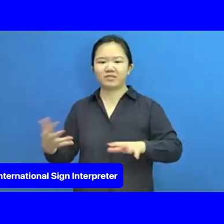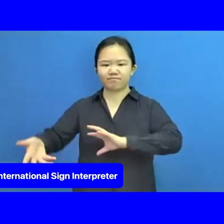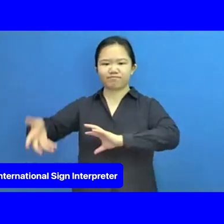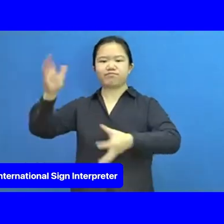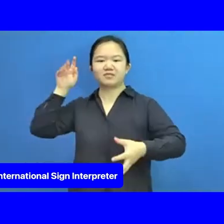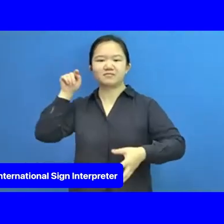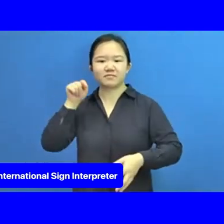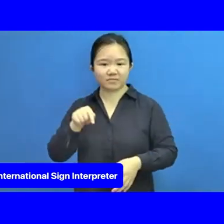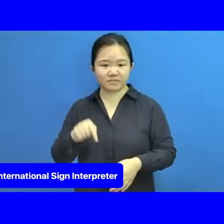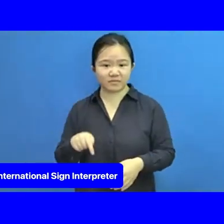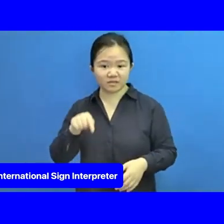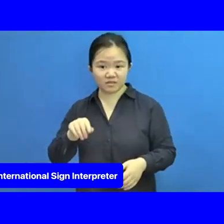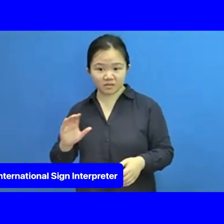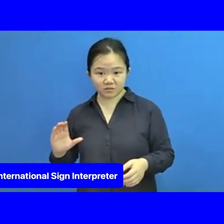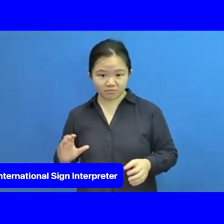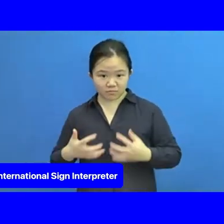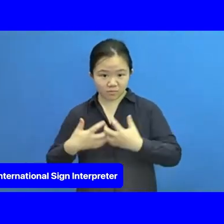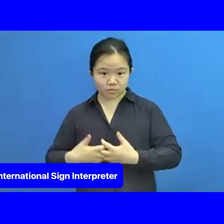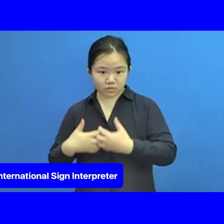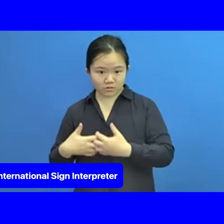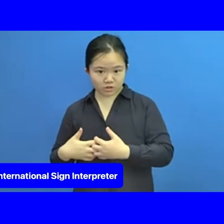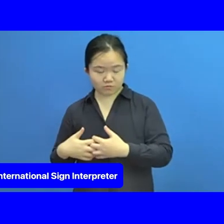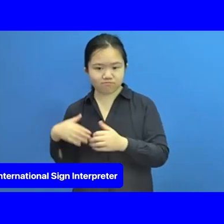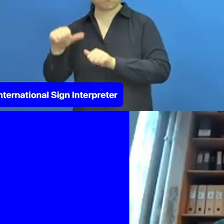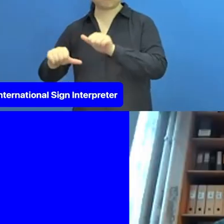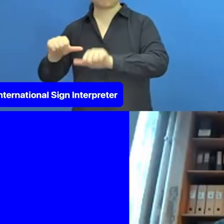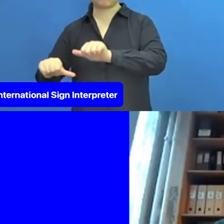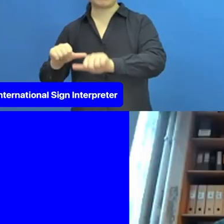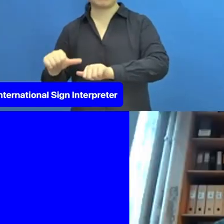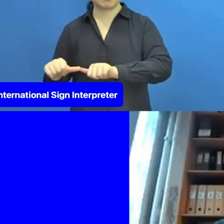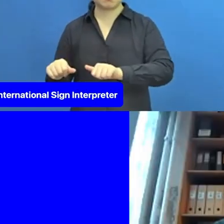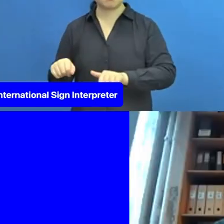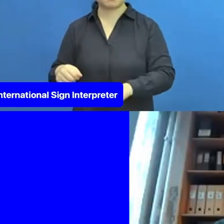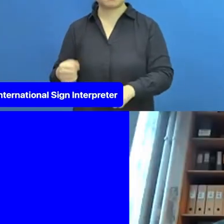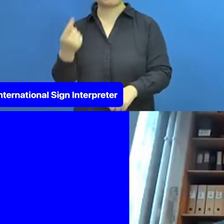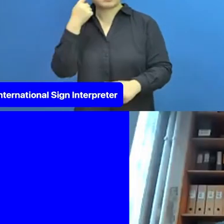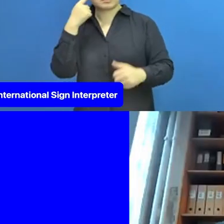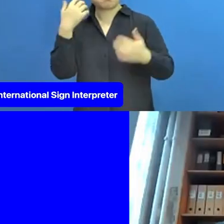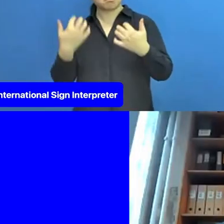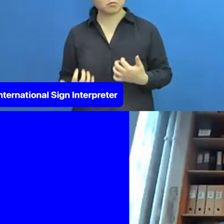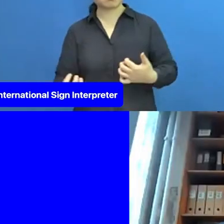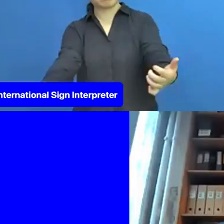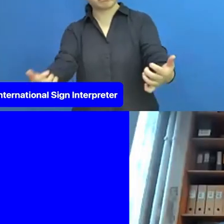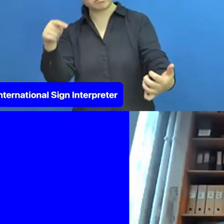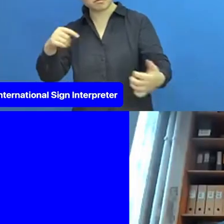Thank you and now I would like to give the screen to Stephane Segreto-Aguilar, Network Coordinator of Circostrada,